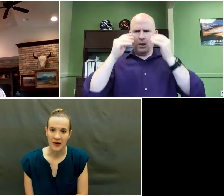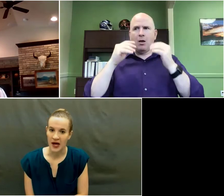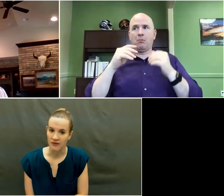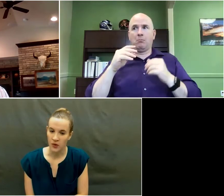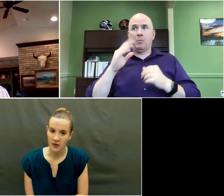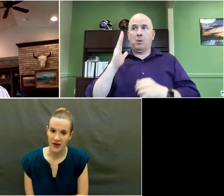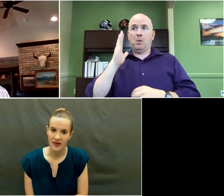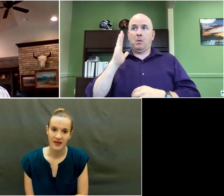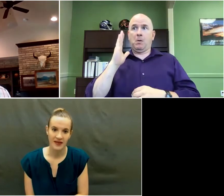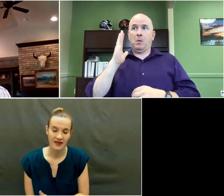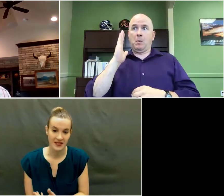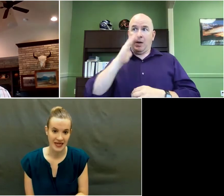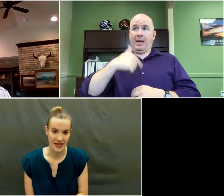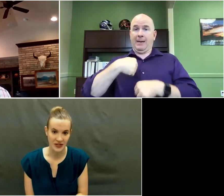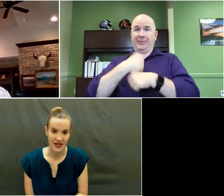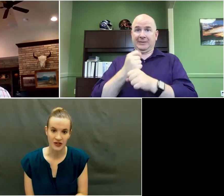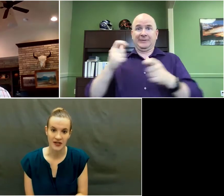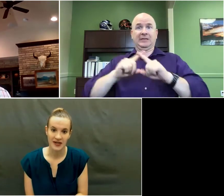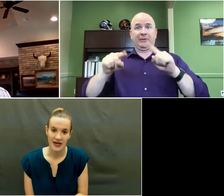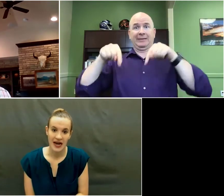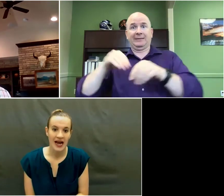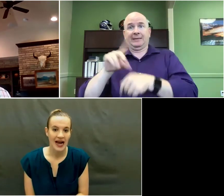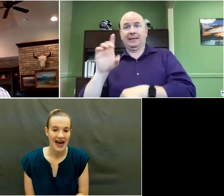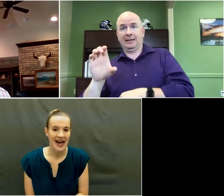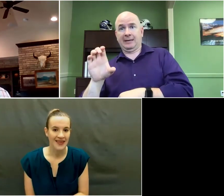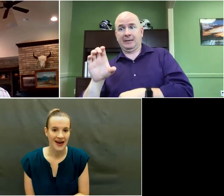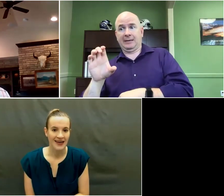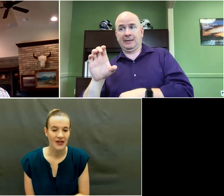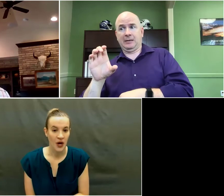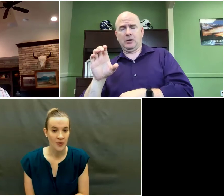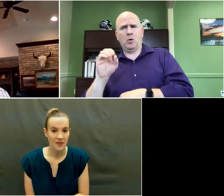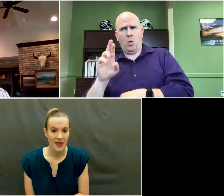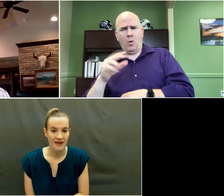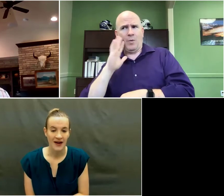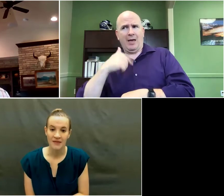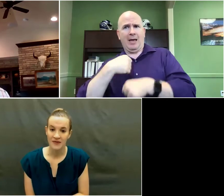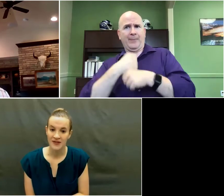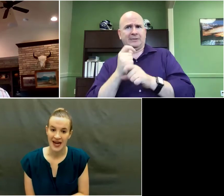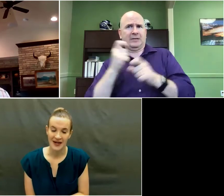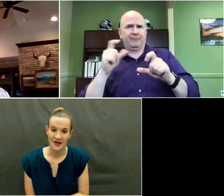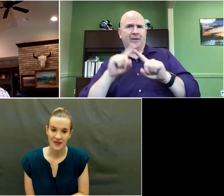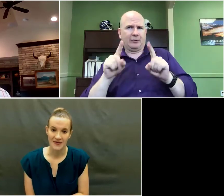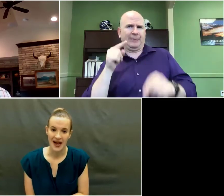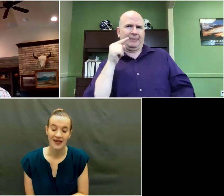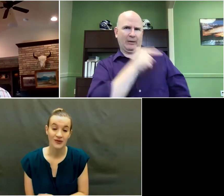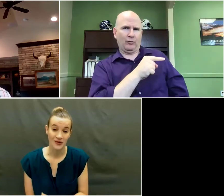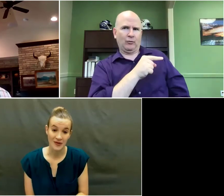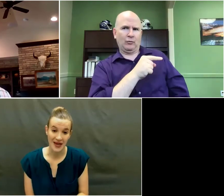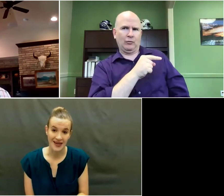lot of work with the state legislature, I thought, you know, if I moved to Idaho, I could truly make